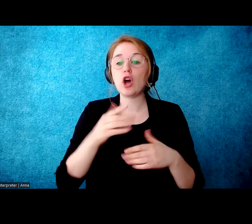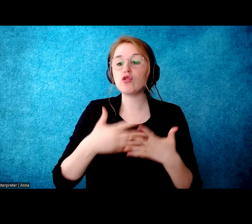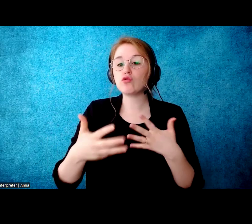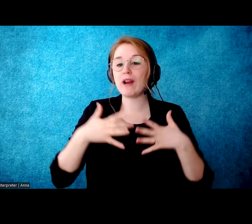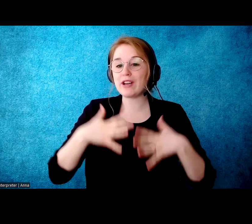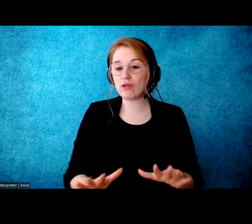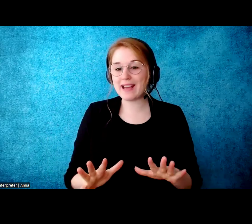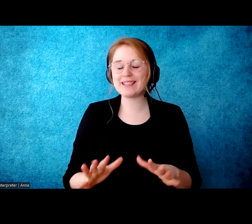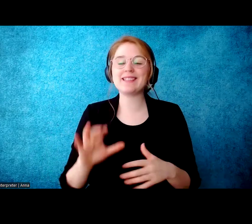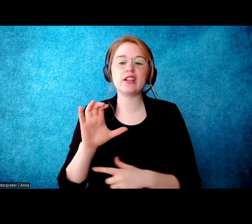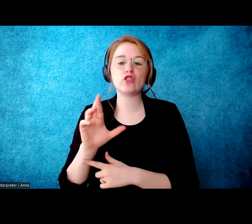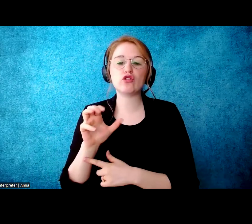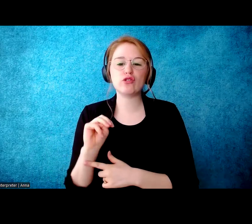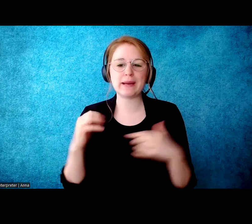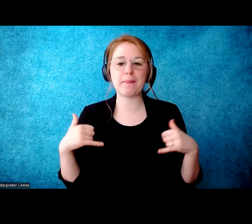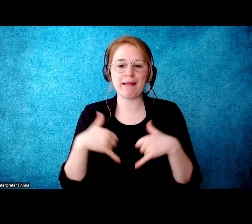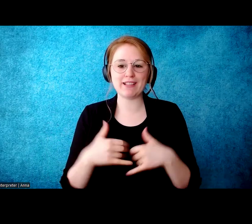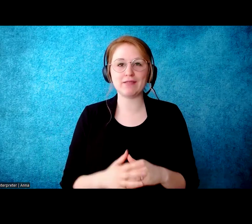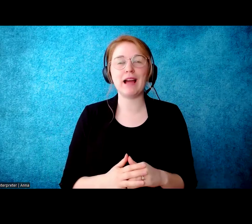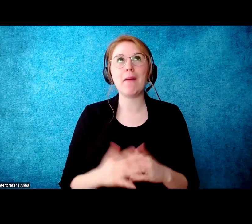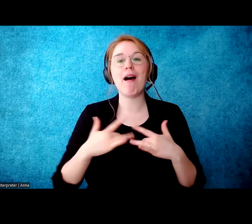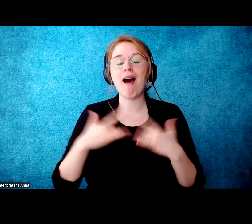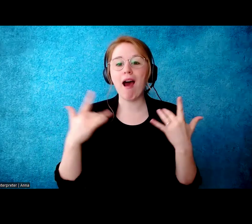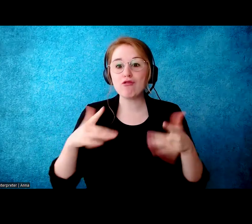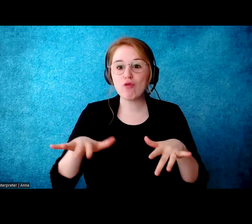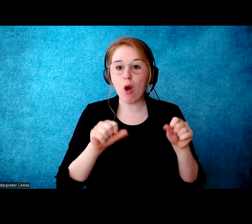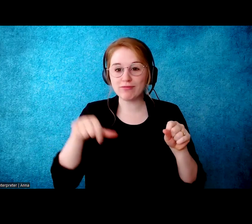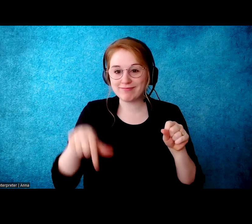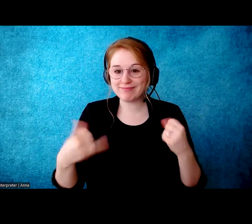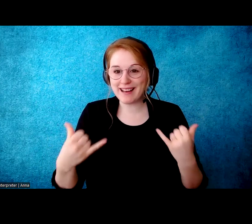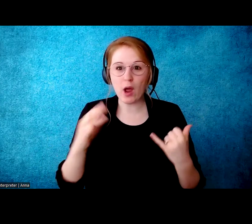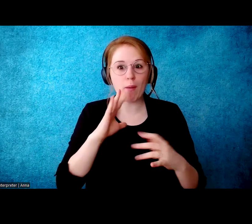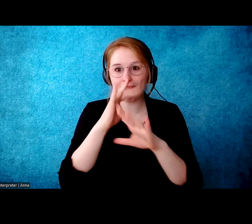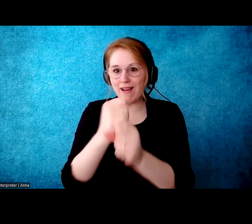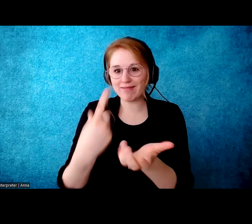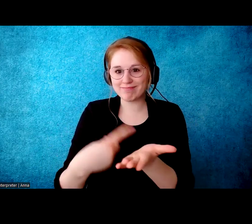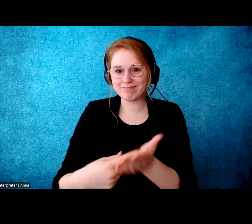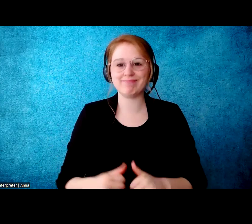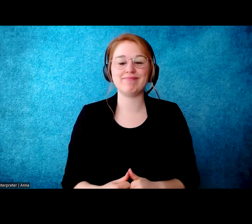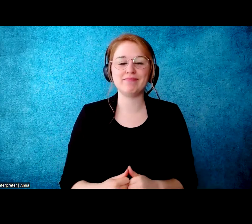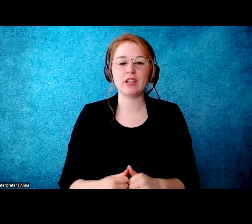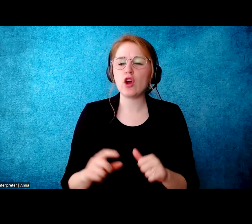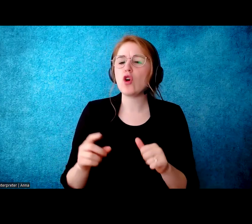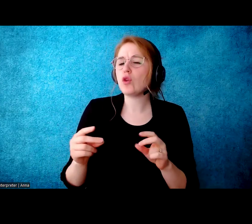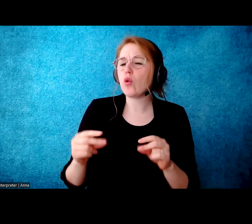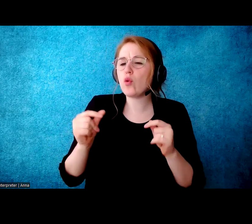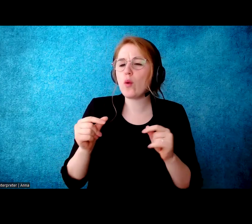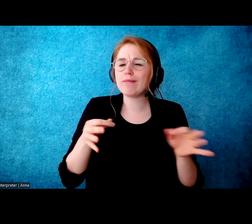I am thrilled to be hosting what I know will be a fascinating conversation this afternoon. Let's start with a quick roadmap for today's session.